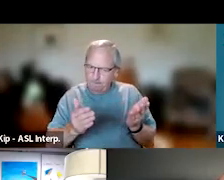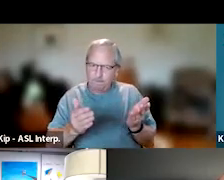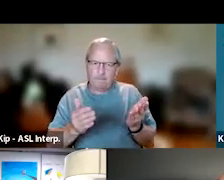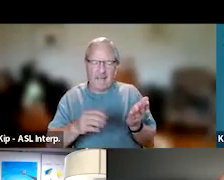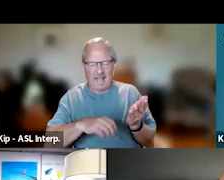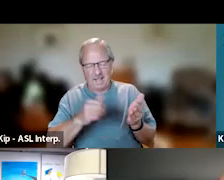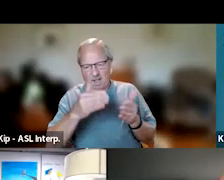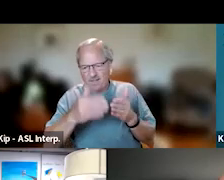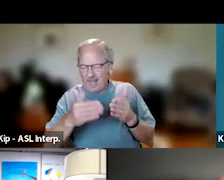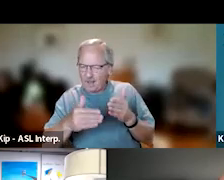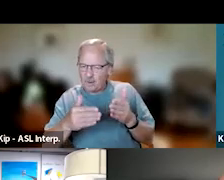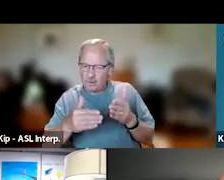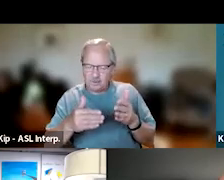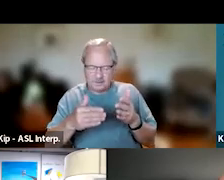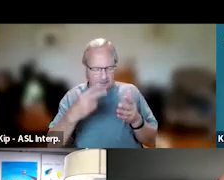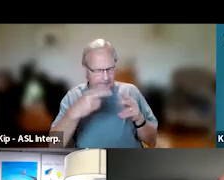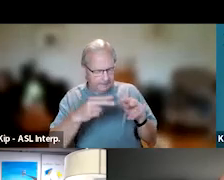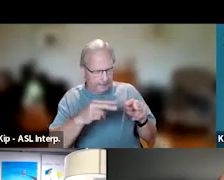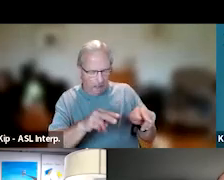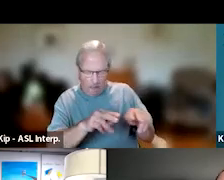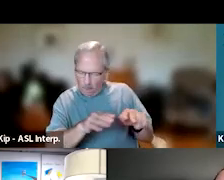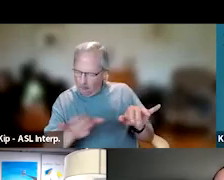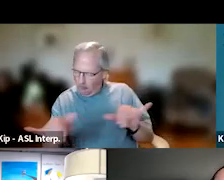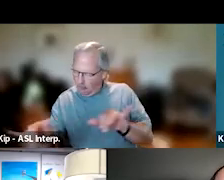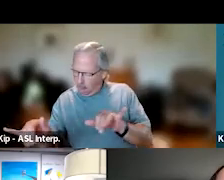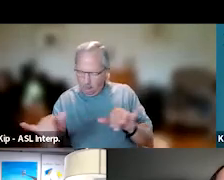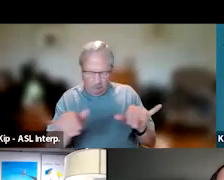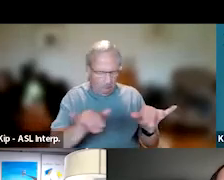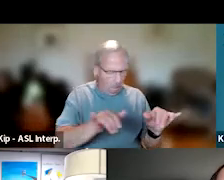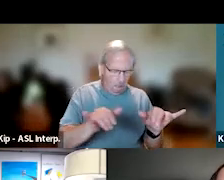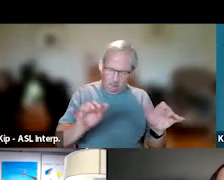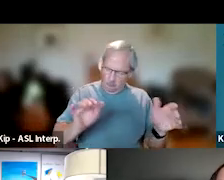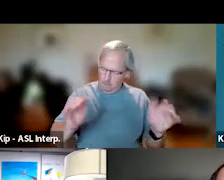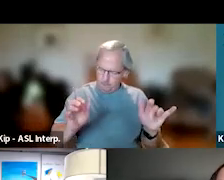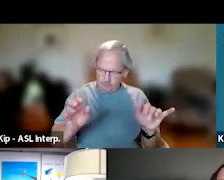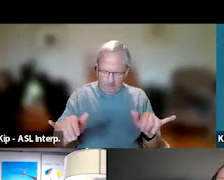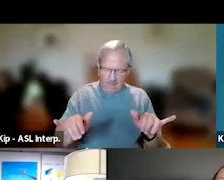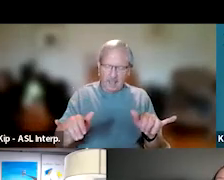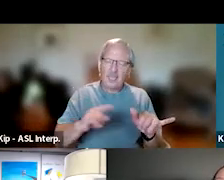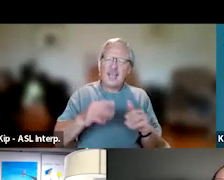to benchmark yourself around, because I think that was part of the outcomes question,